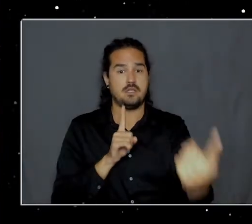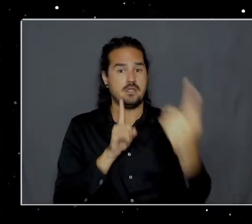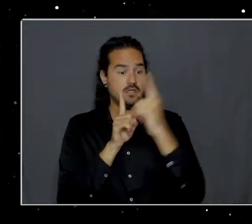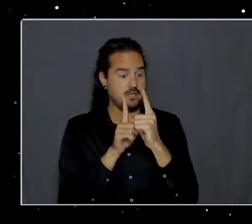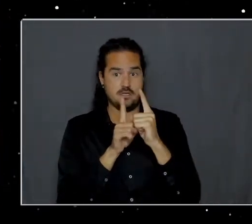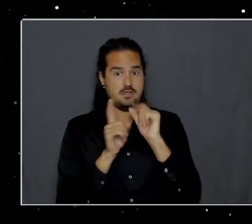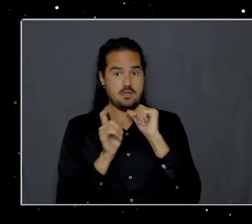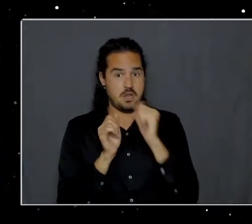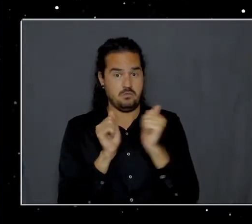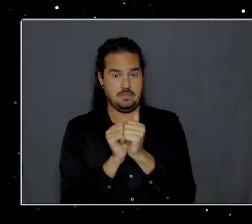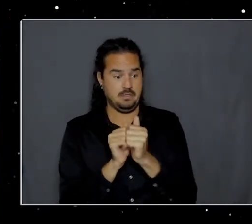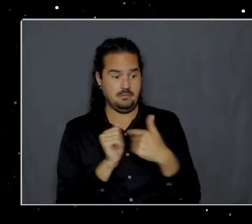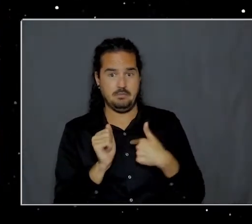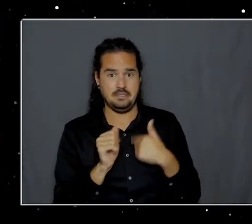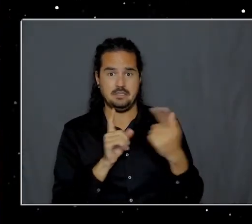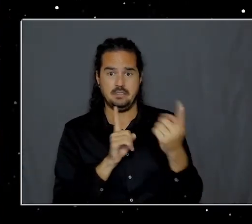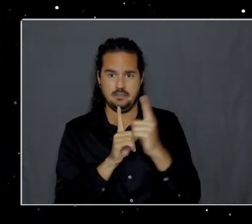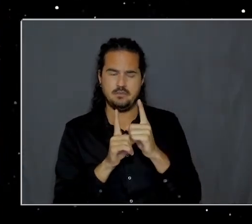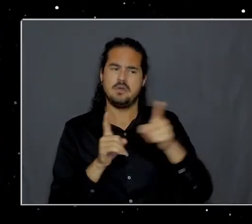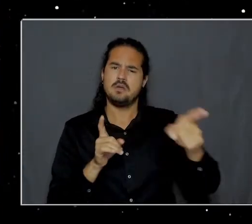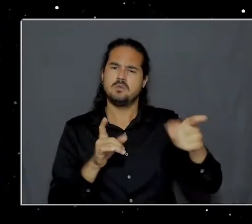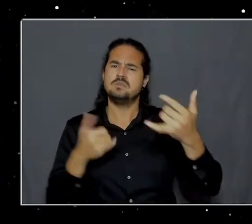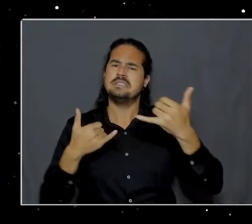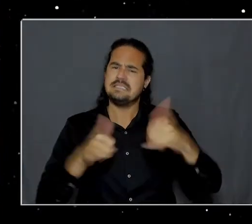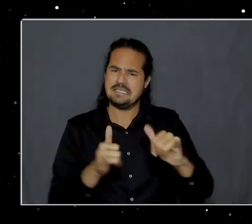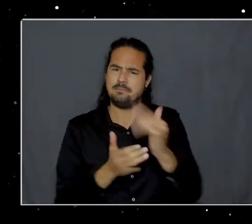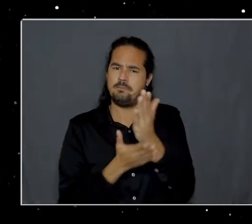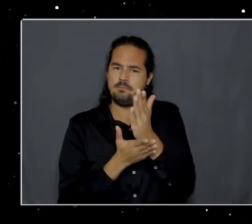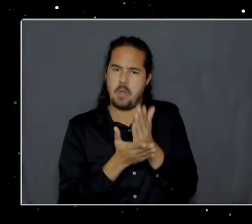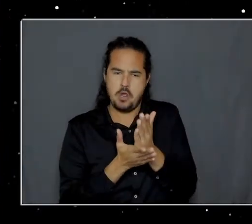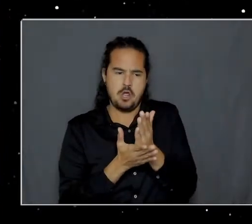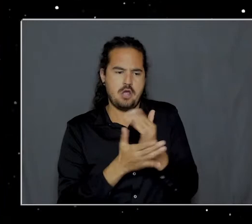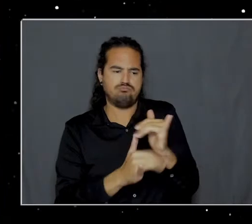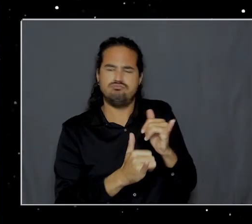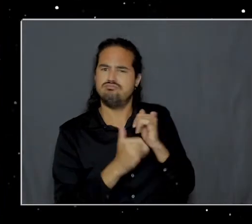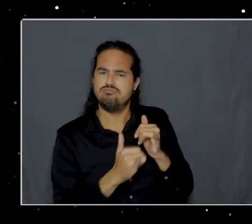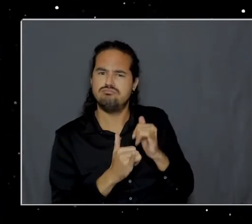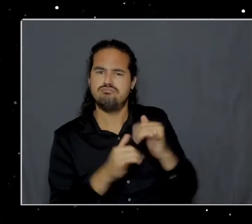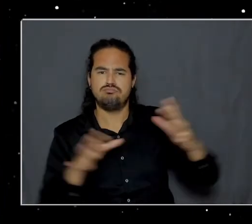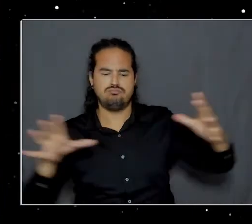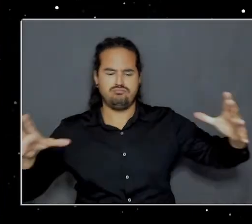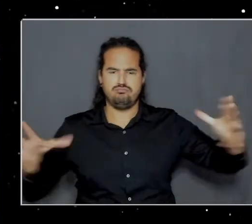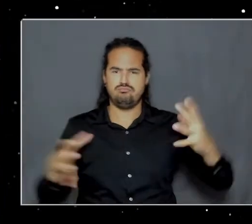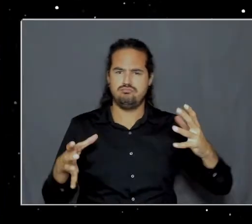BELONGING THAT HAS ME NOT UNDERSTAND YOU AS WITH ME, BUT UNDERSTAND YOU AS OF ME, AS PART